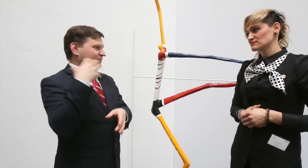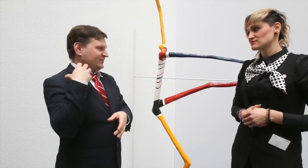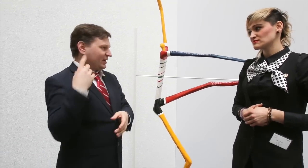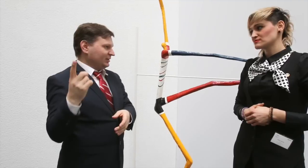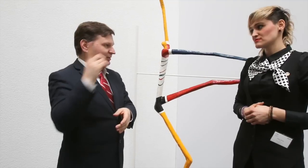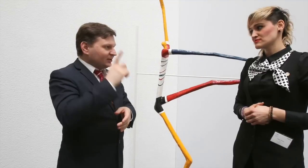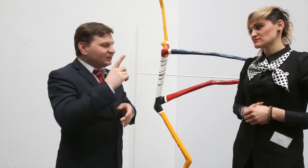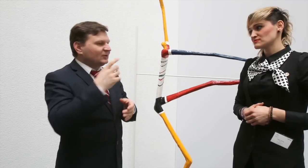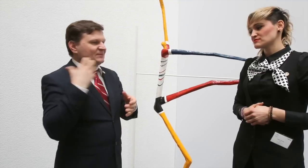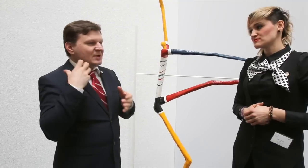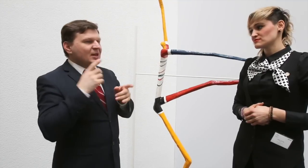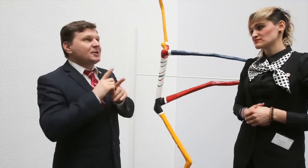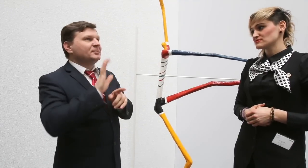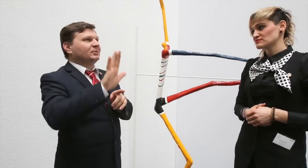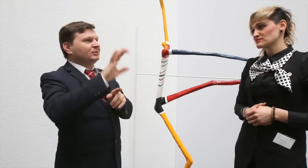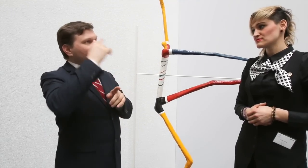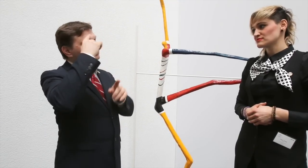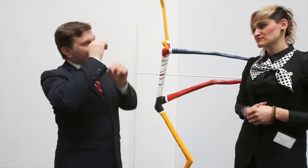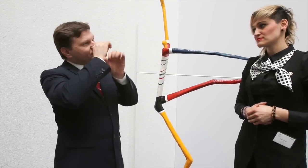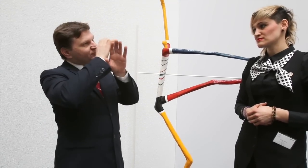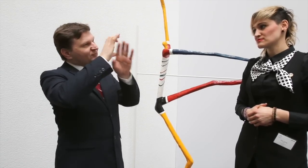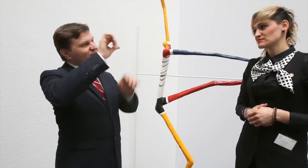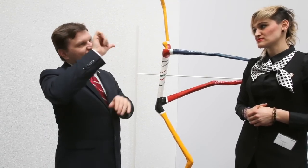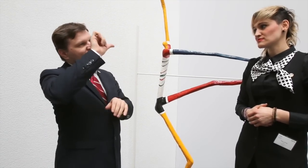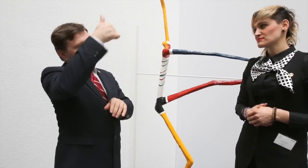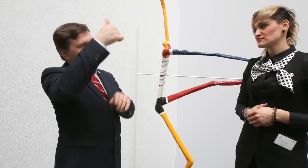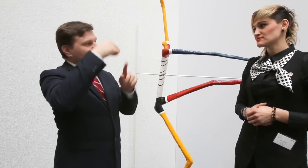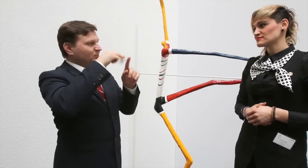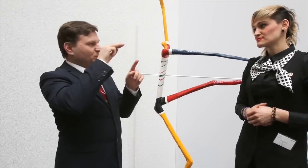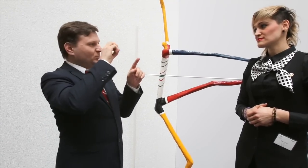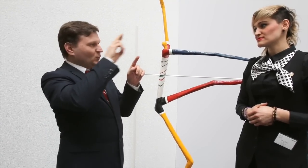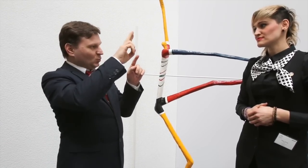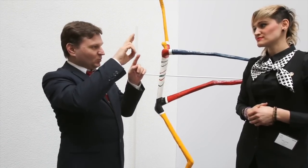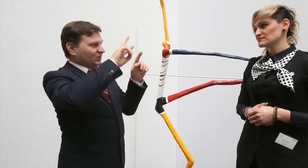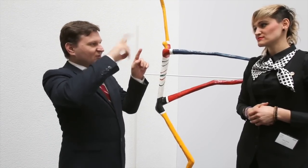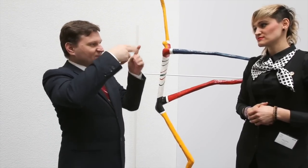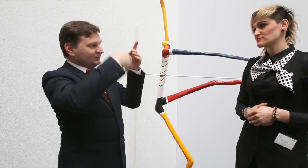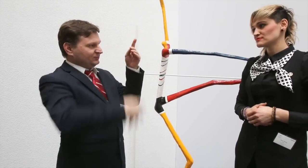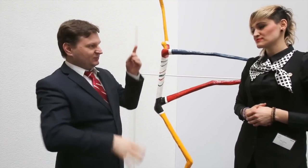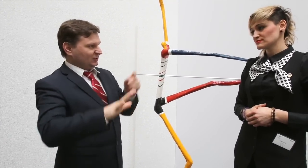When Rukhledev was elected President of ICSD, his first goal is to have a MoU,